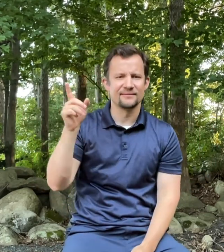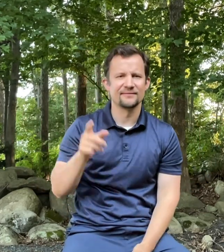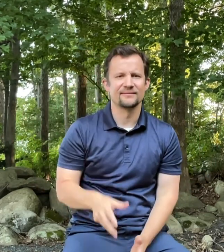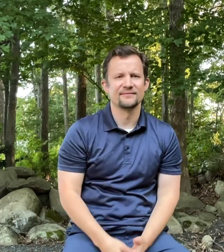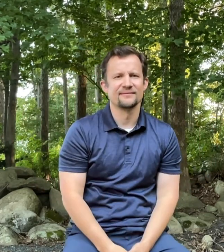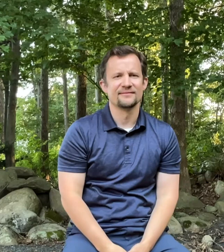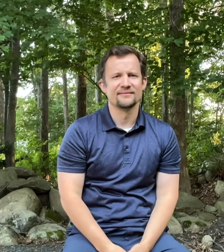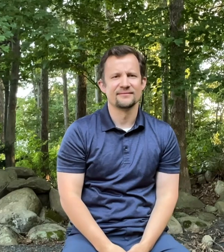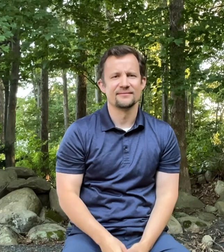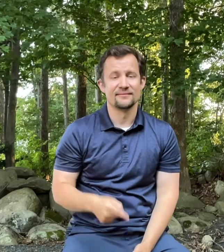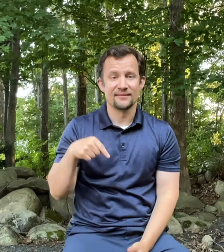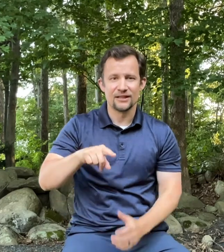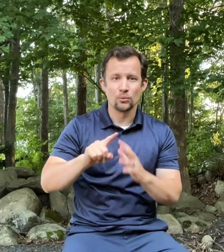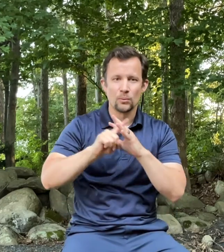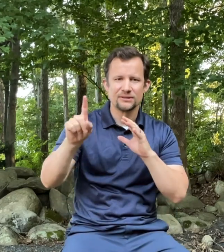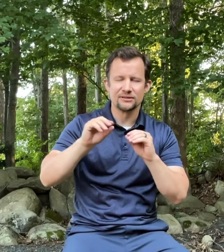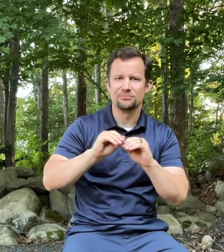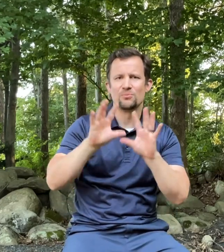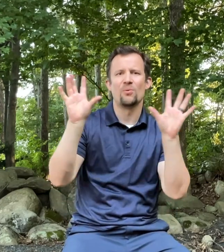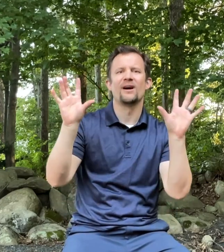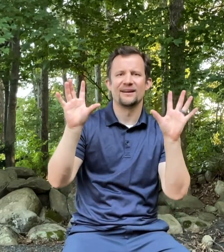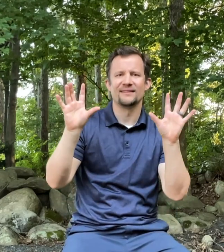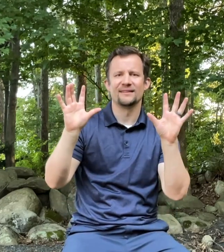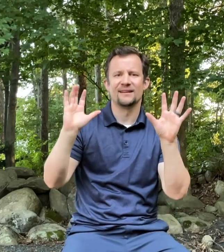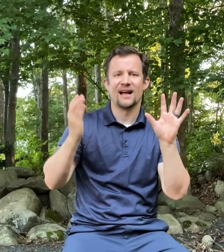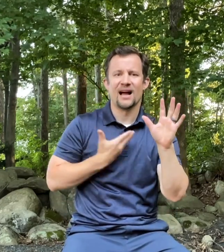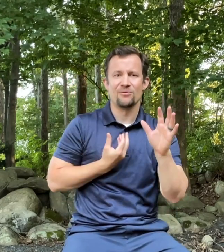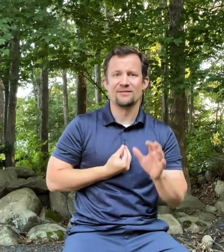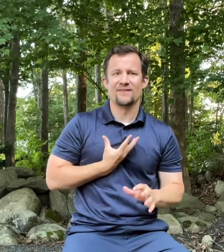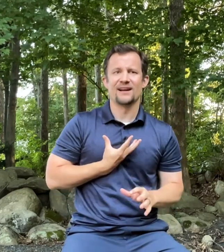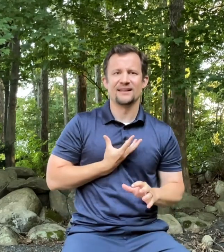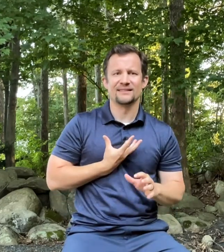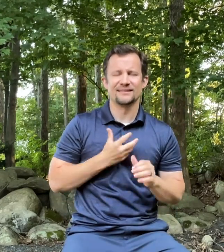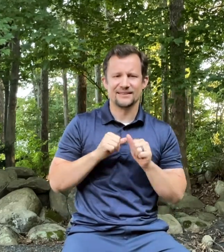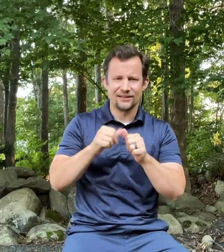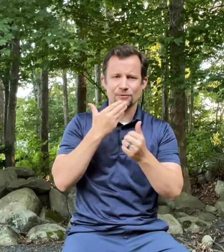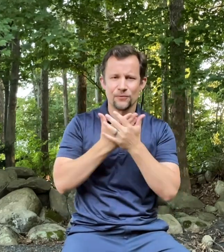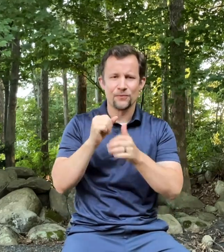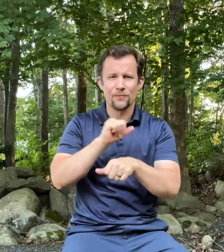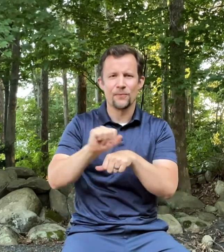This retreat brightened some lights to continue good